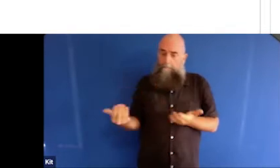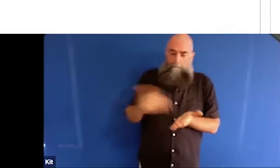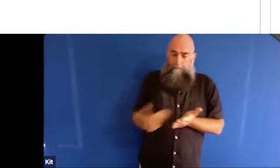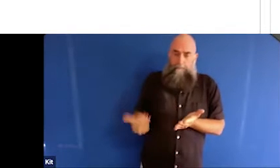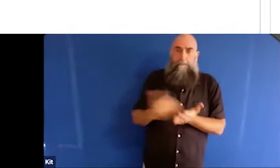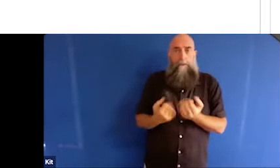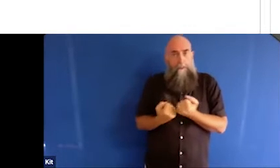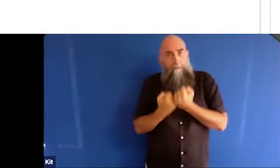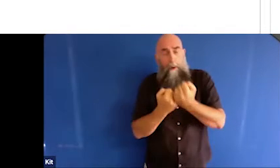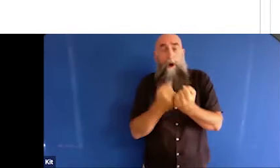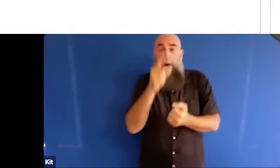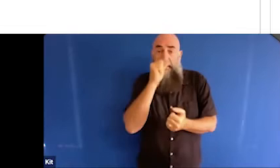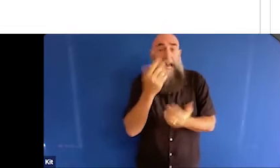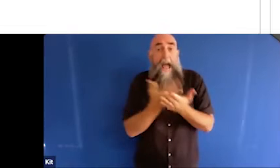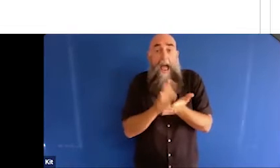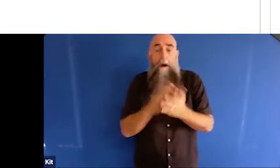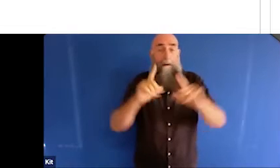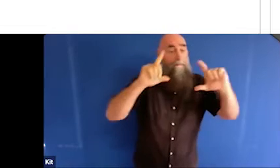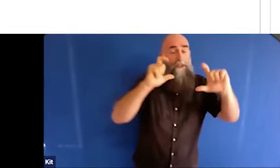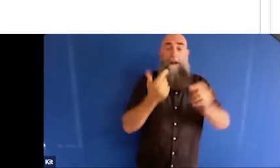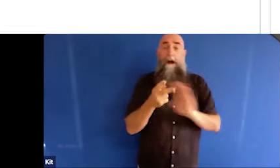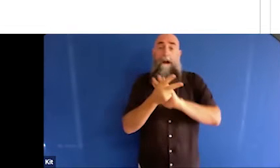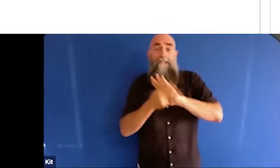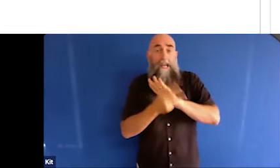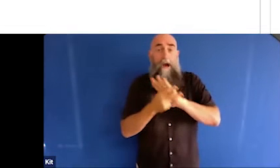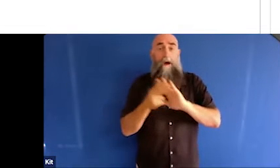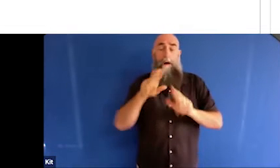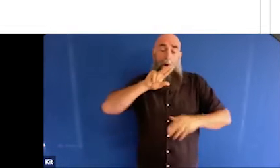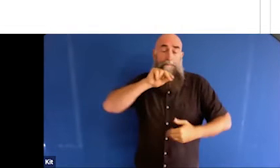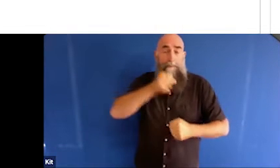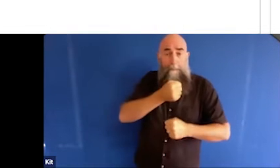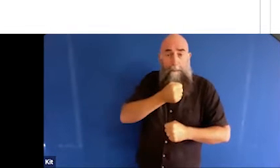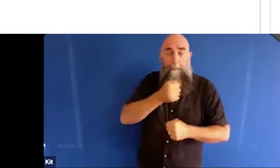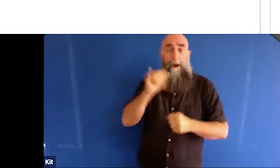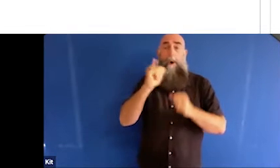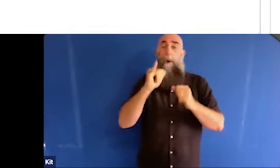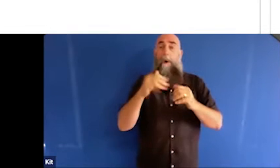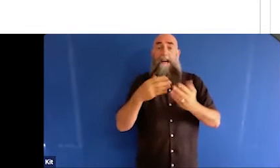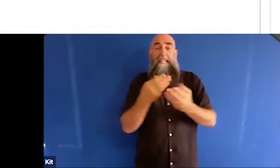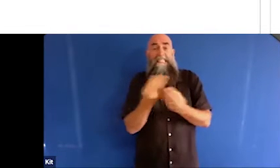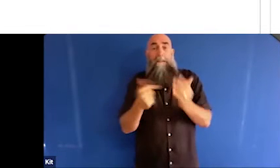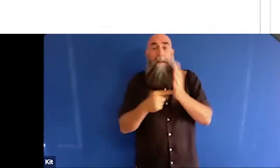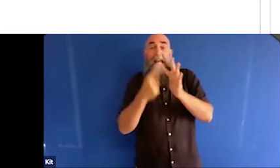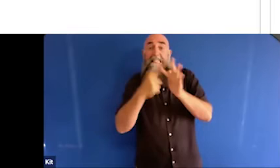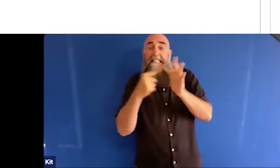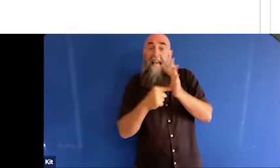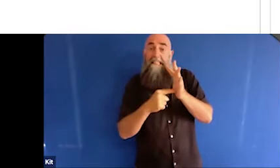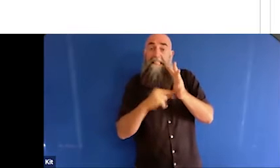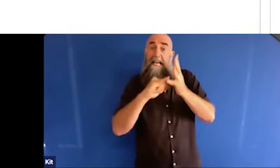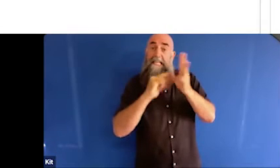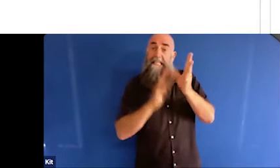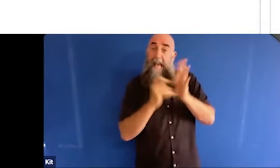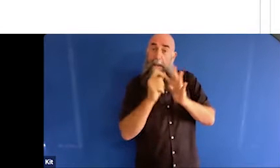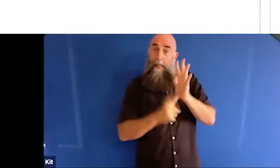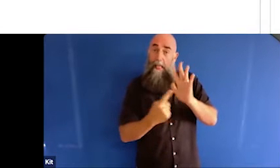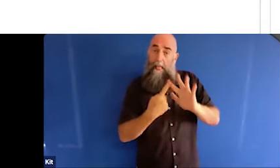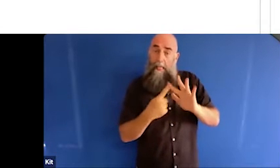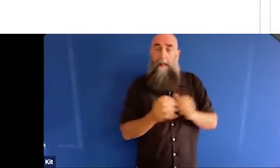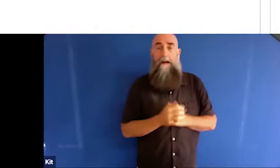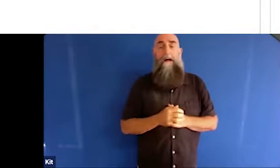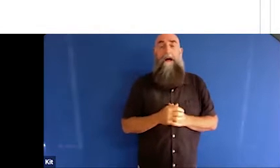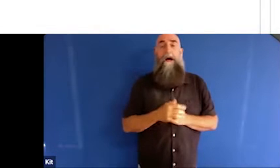through videos, photos, audio recordings or in text samples. The assessors are experts in their